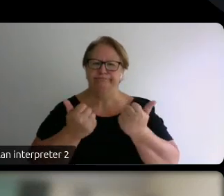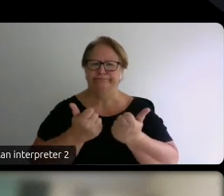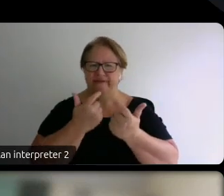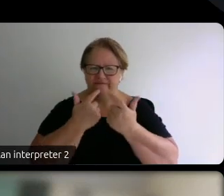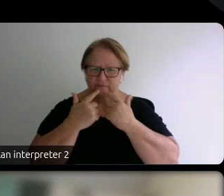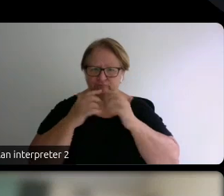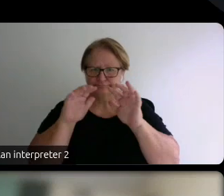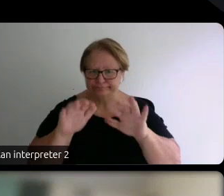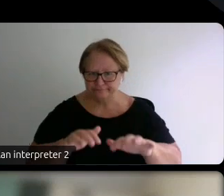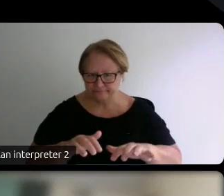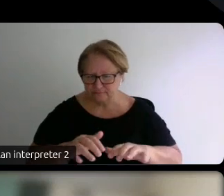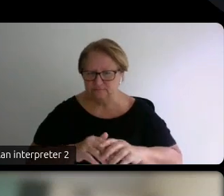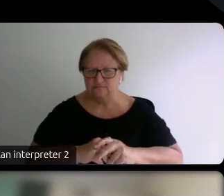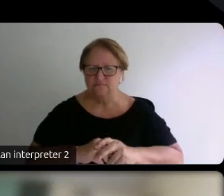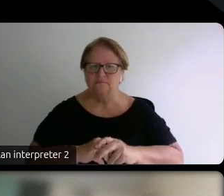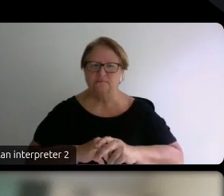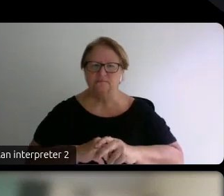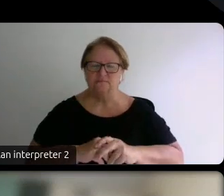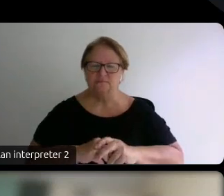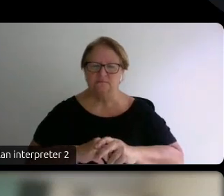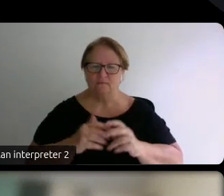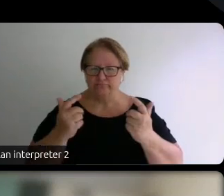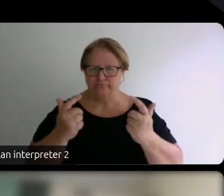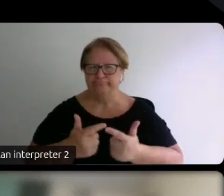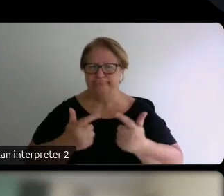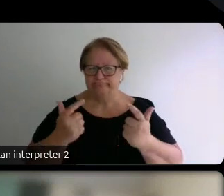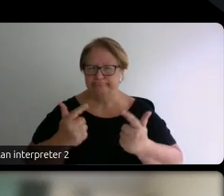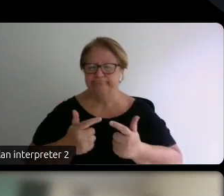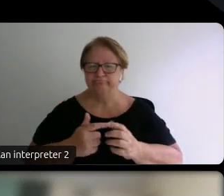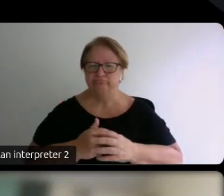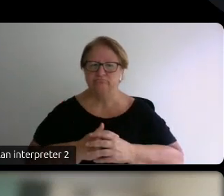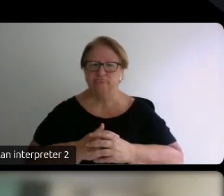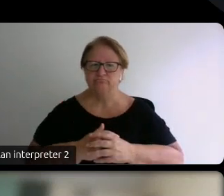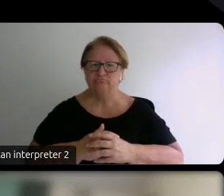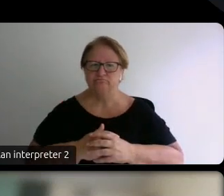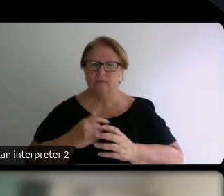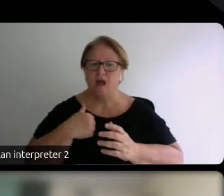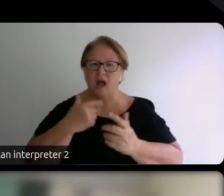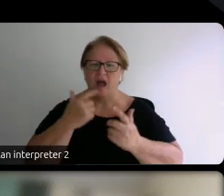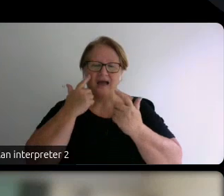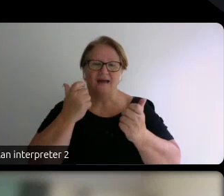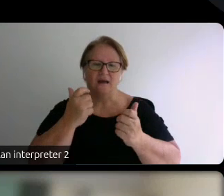pages and publications that are relevant. And I'd suggest that clients if they're wondering about